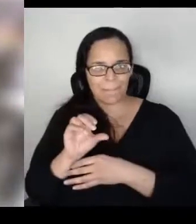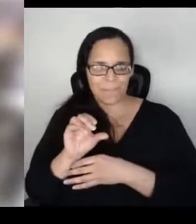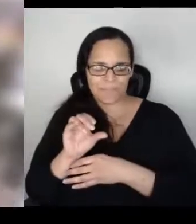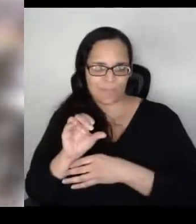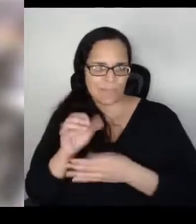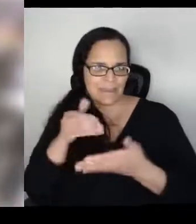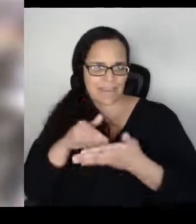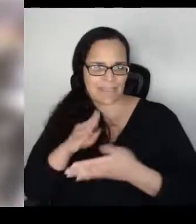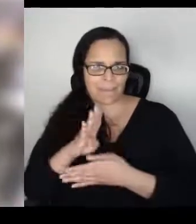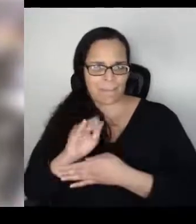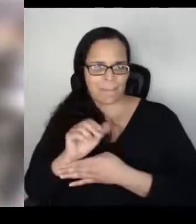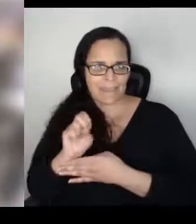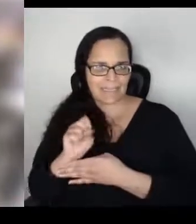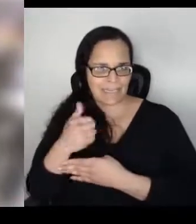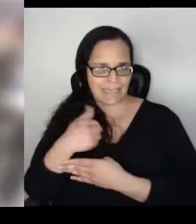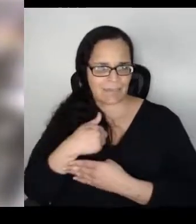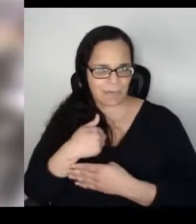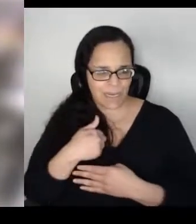Black immigrants and non-Black immigrants.